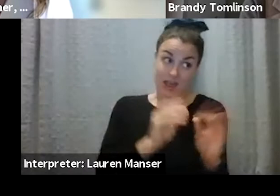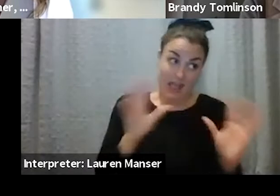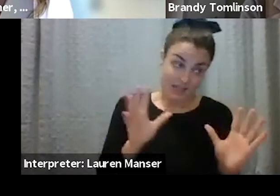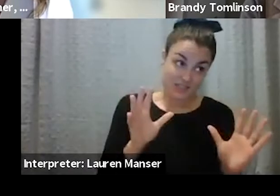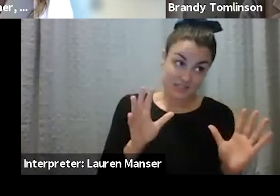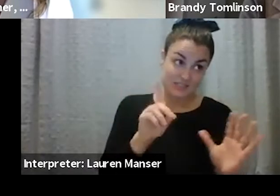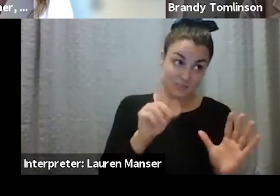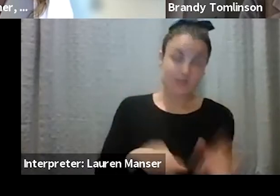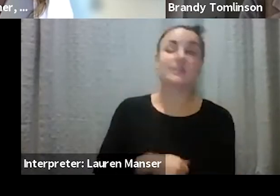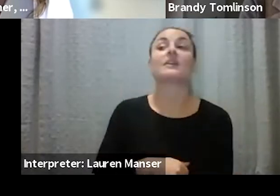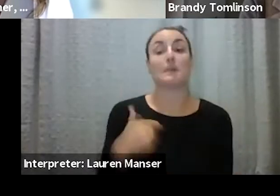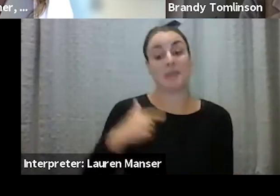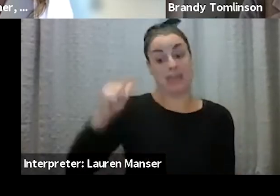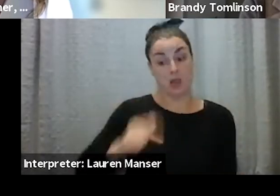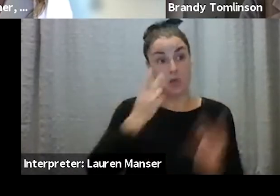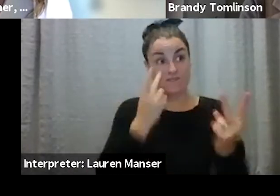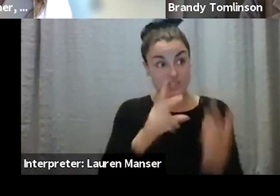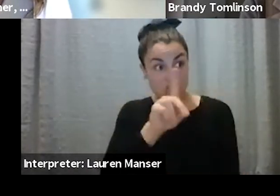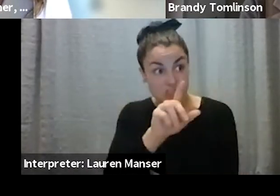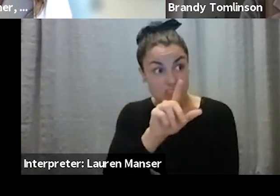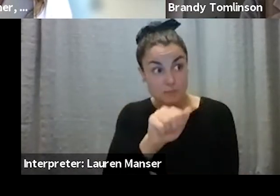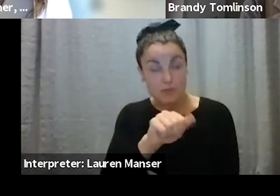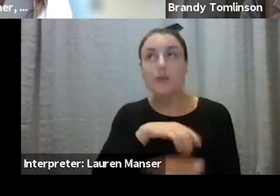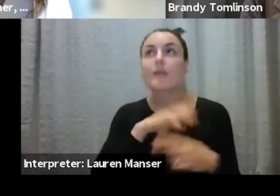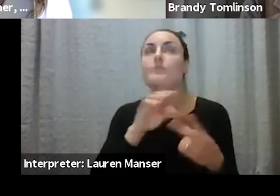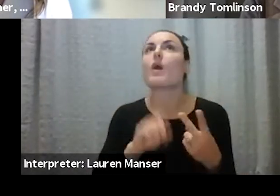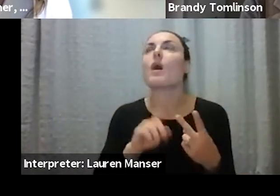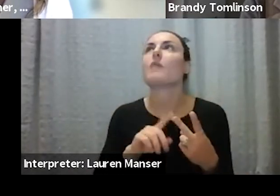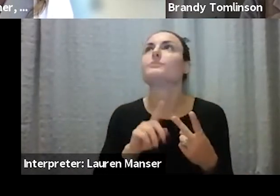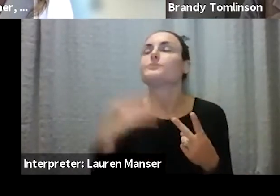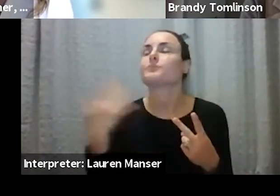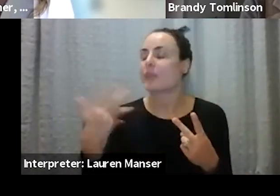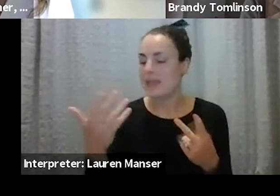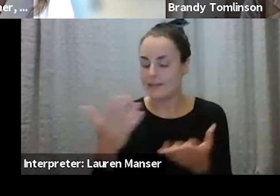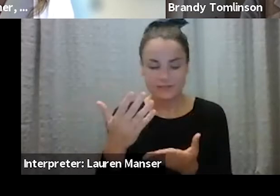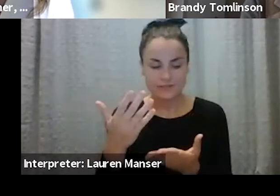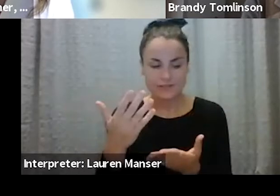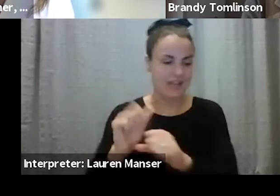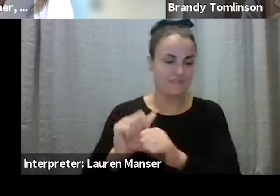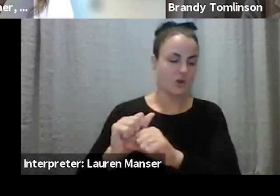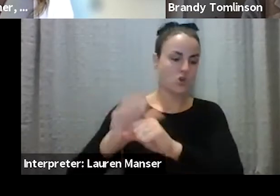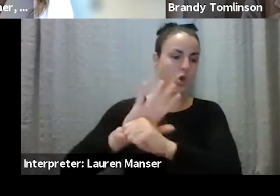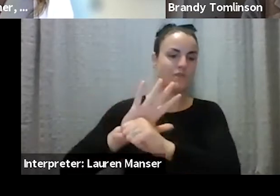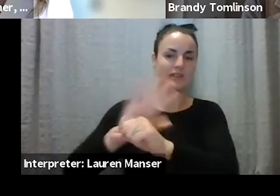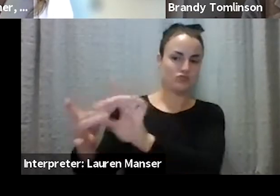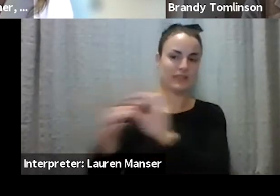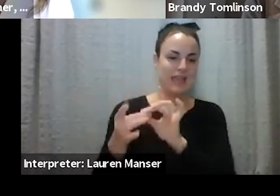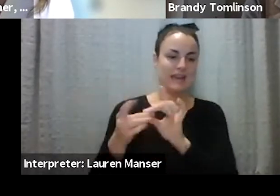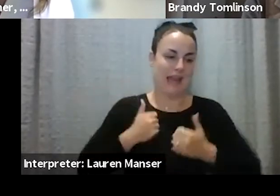and I also have some form of COVID-related asthma. There's no great name for it yet,